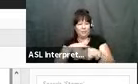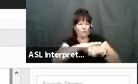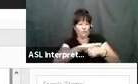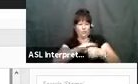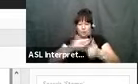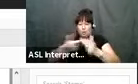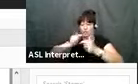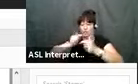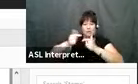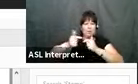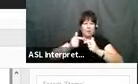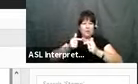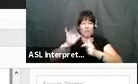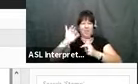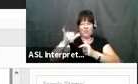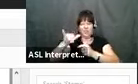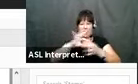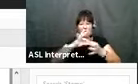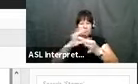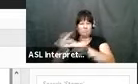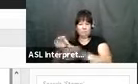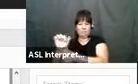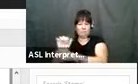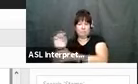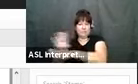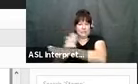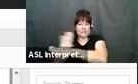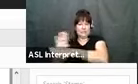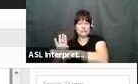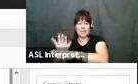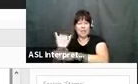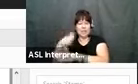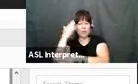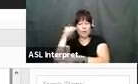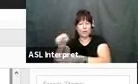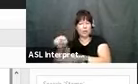Therefore, they were able to open. Now, the two new metrics that are being